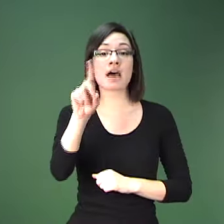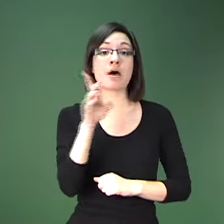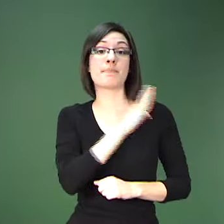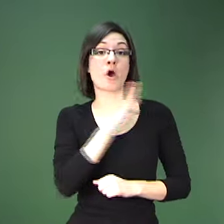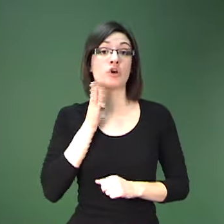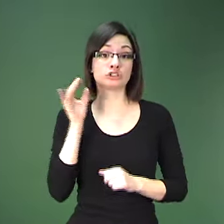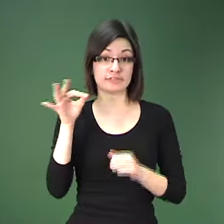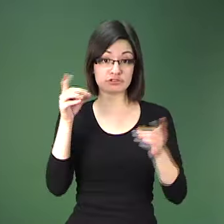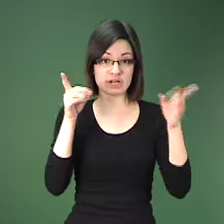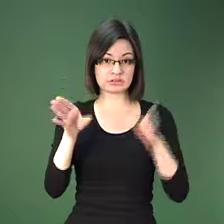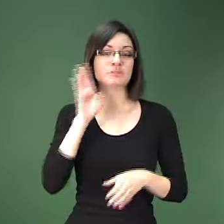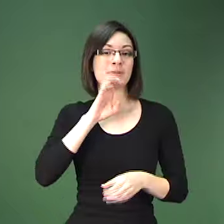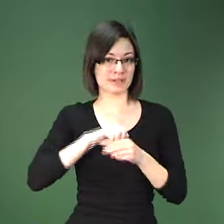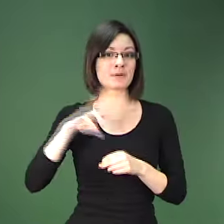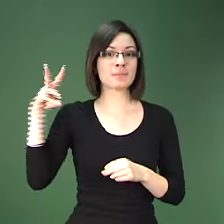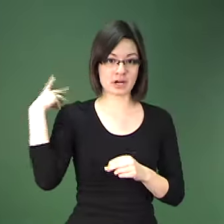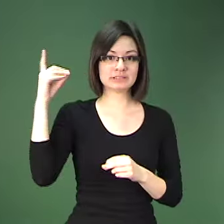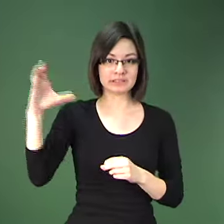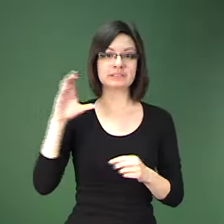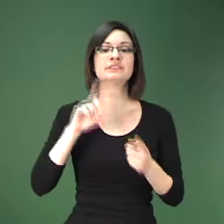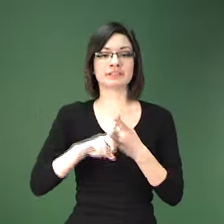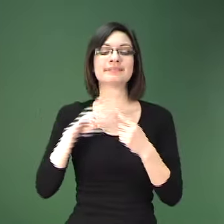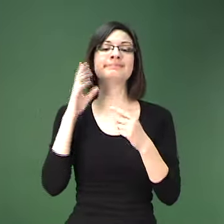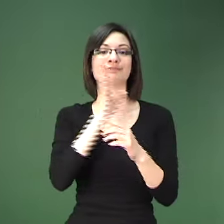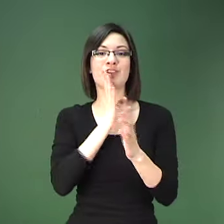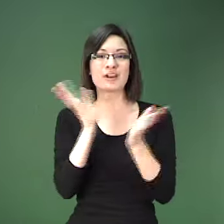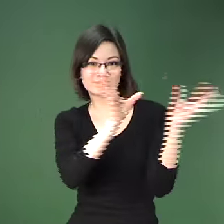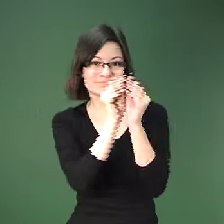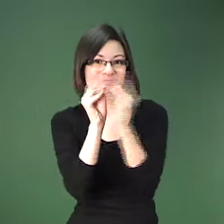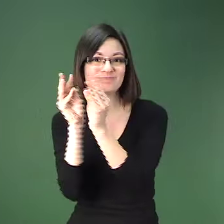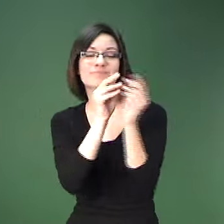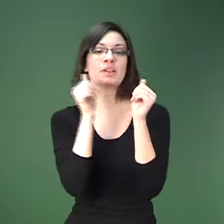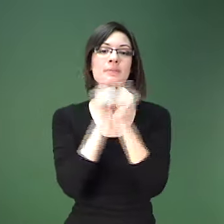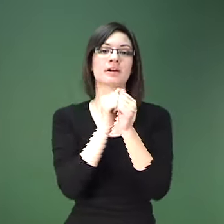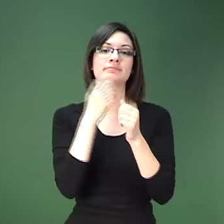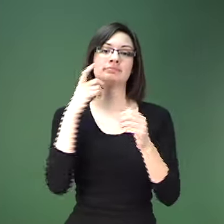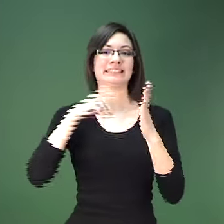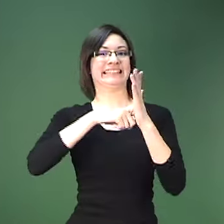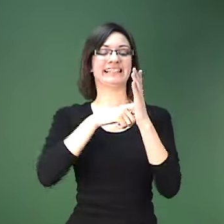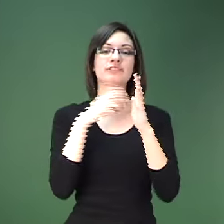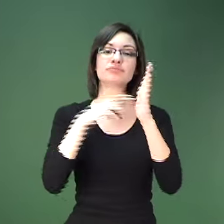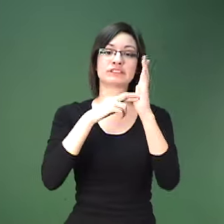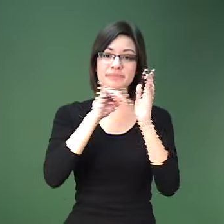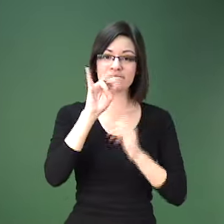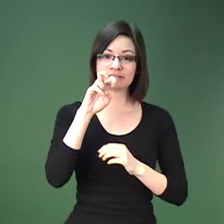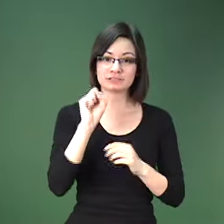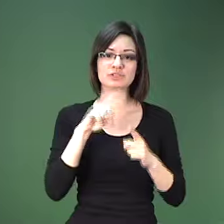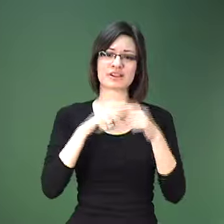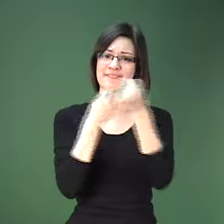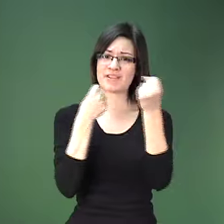The NAD Board of Directors will be in Washington, DC, meeting with key Representatives to advocate